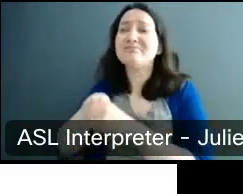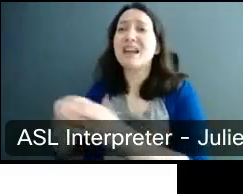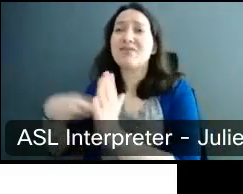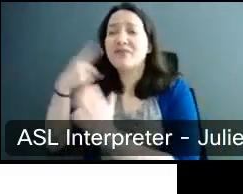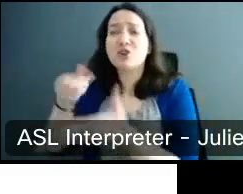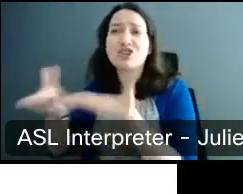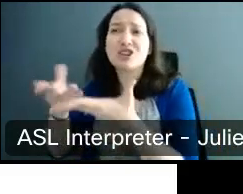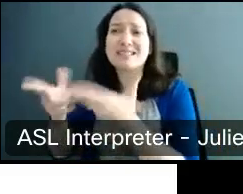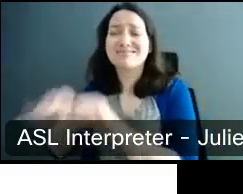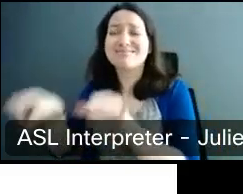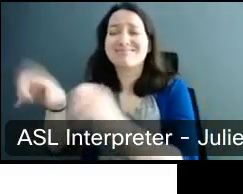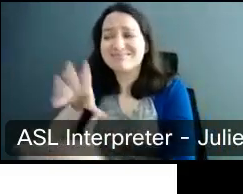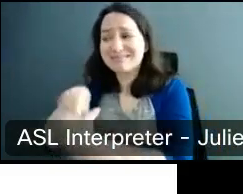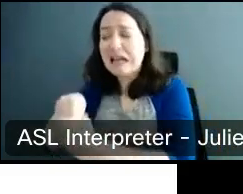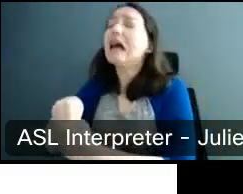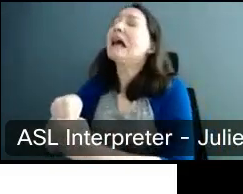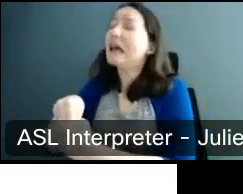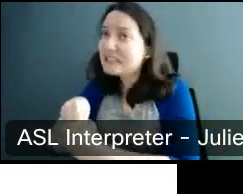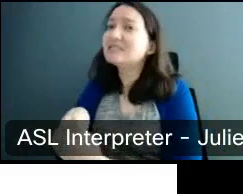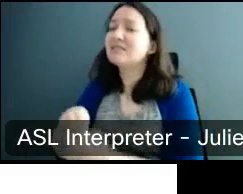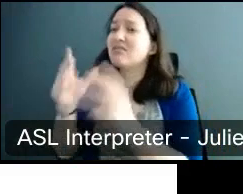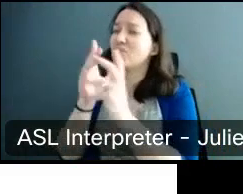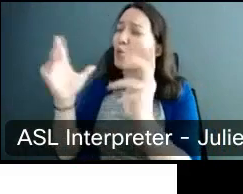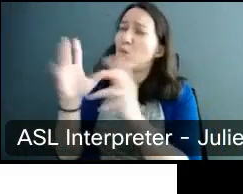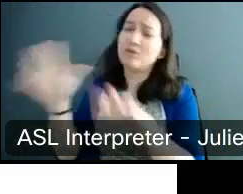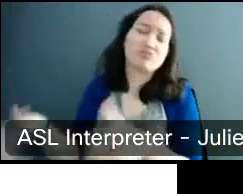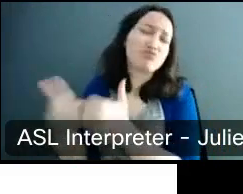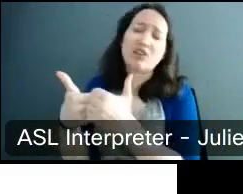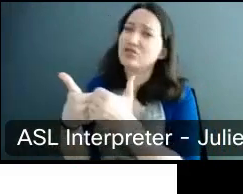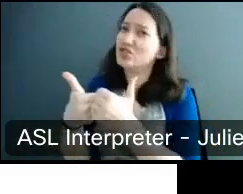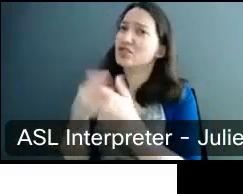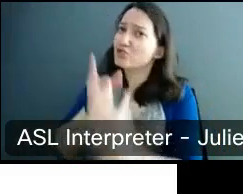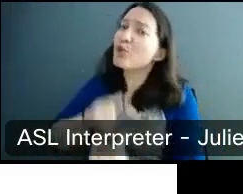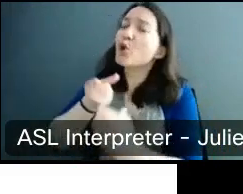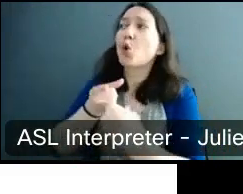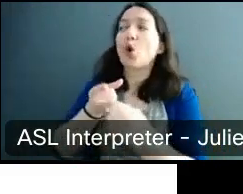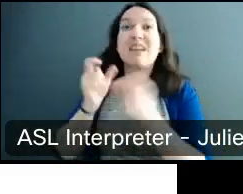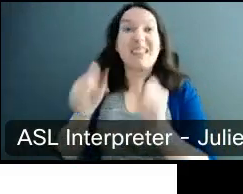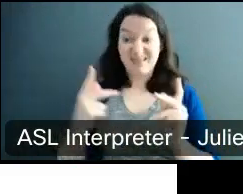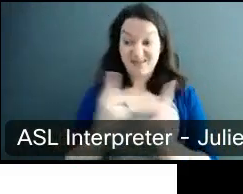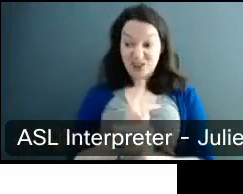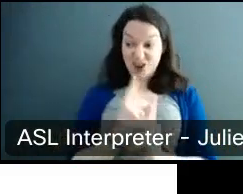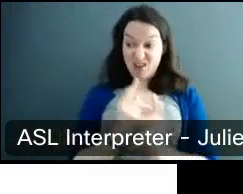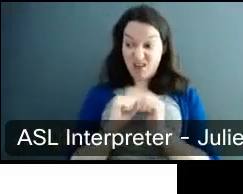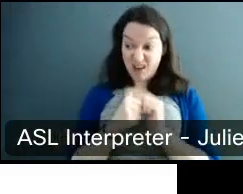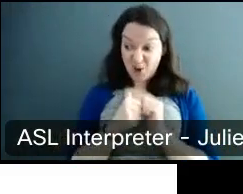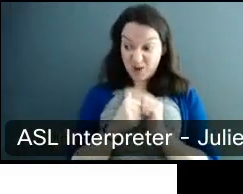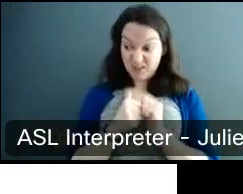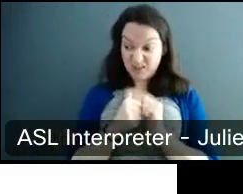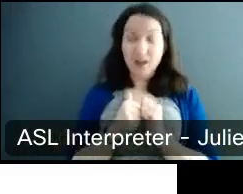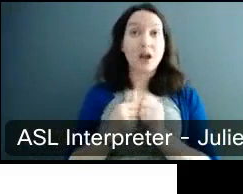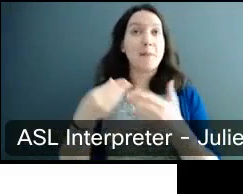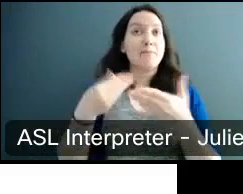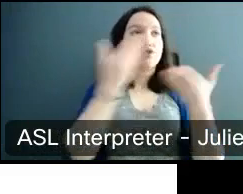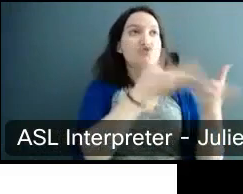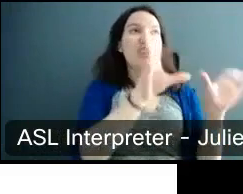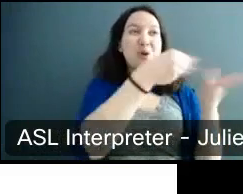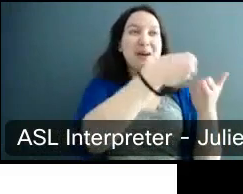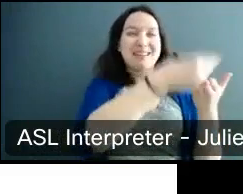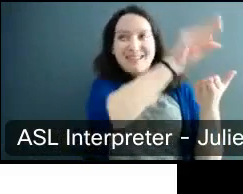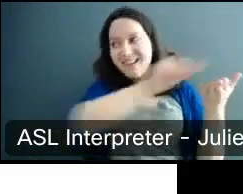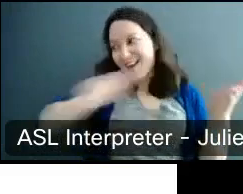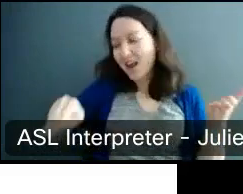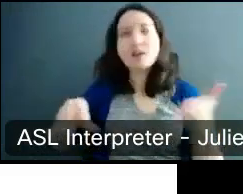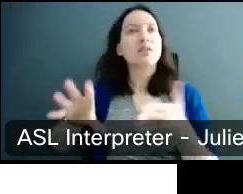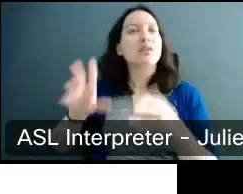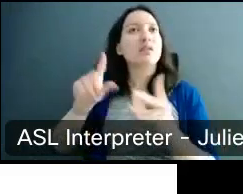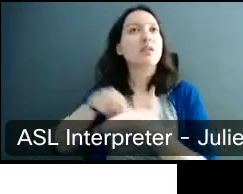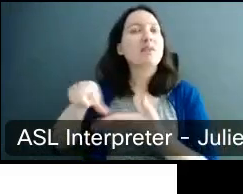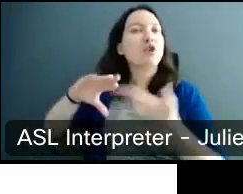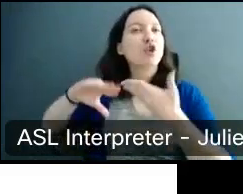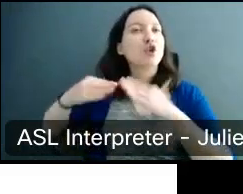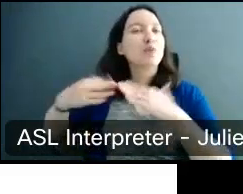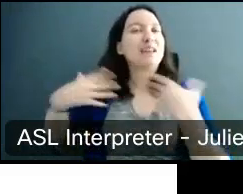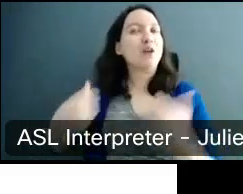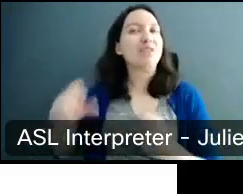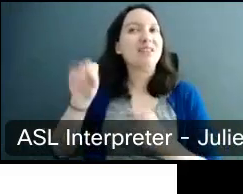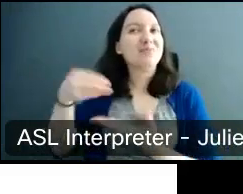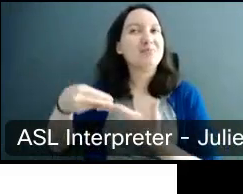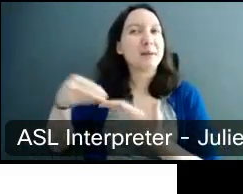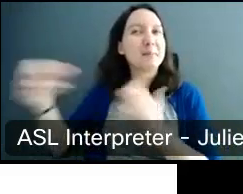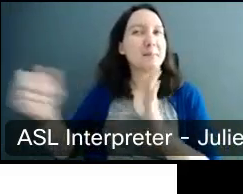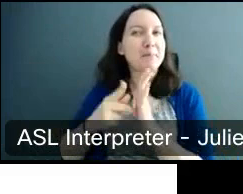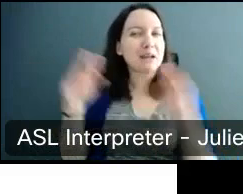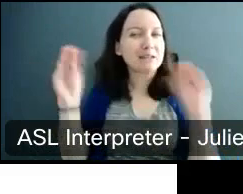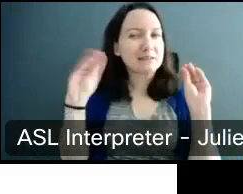And it causes quite quite a lot of challenge, then to be able to figure out how we're going to divert enough general funds to community health workers if there's 0 reimbursement for it. But I think so.